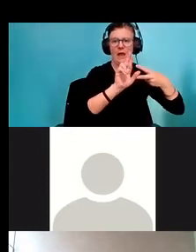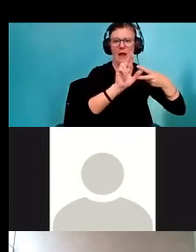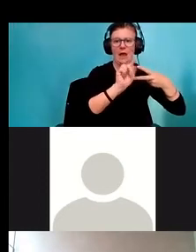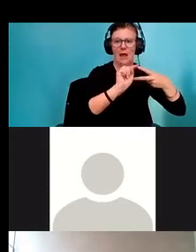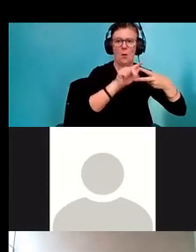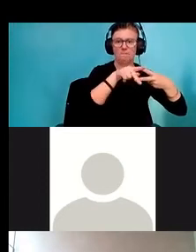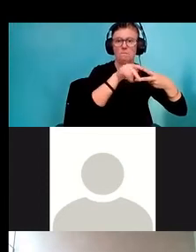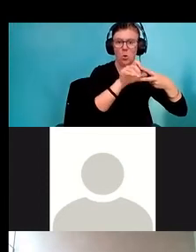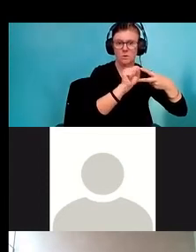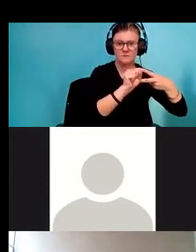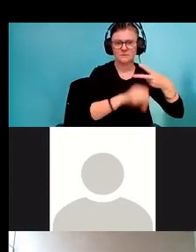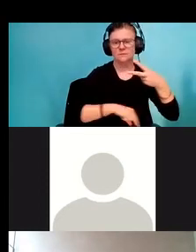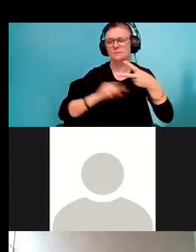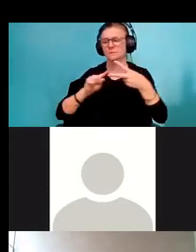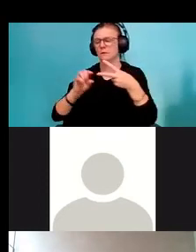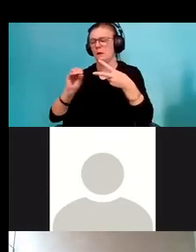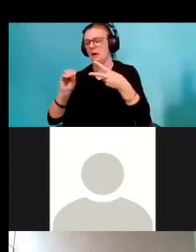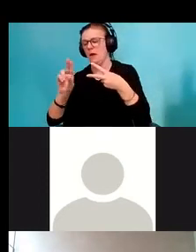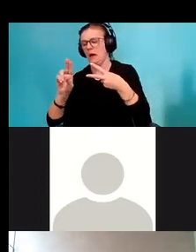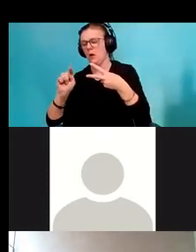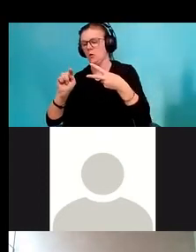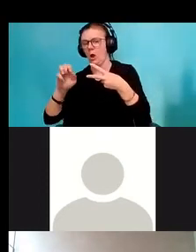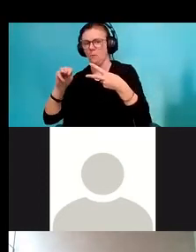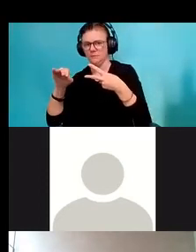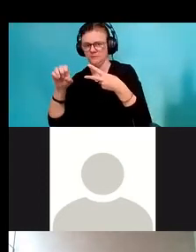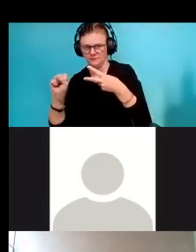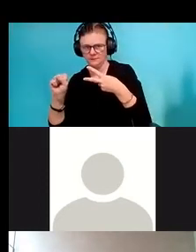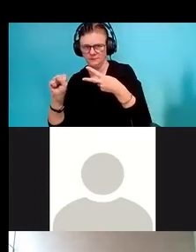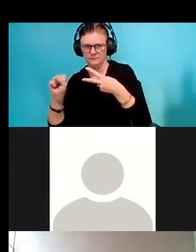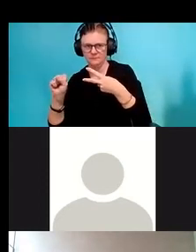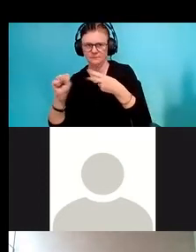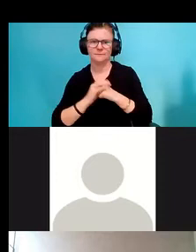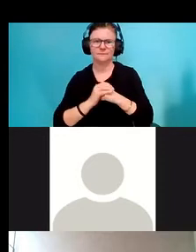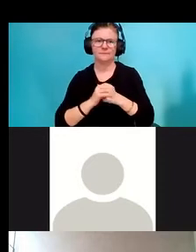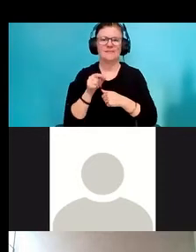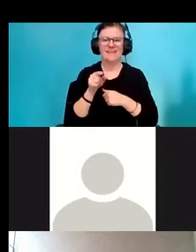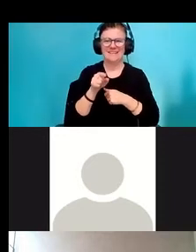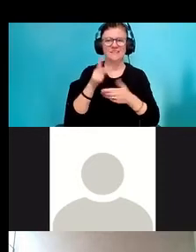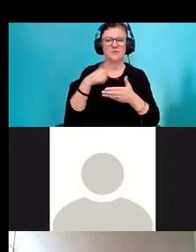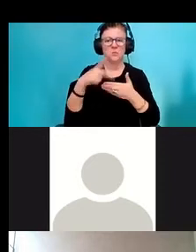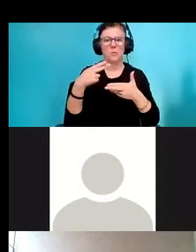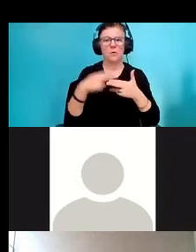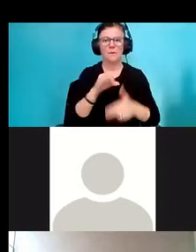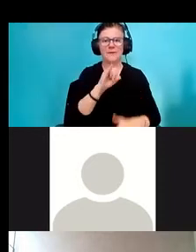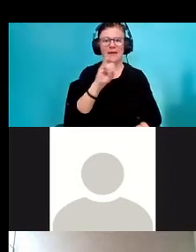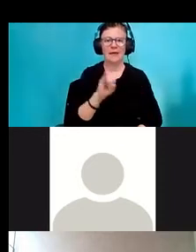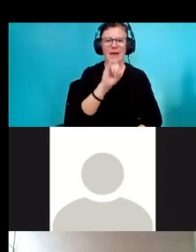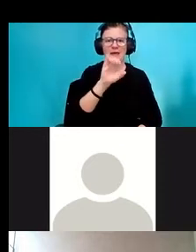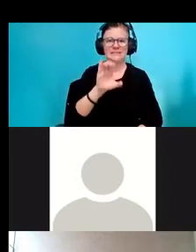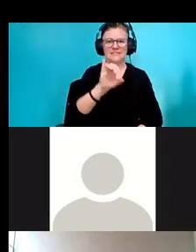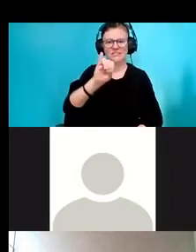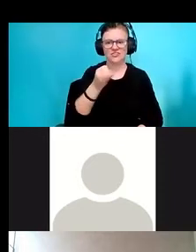So this is from the ICJR, or Improving Criminal Justice Response, grant program.